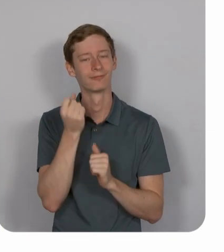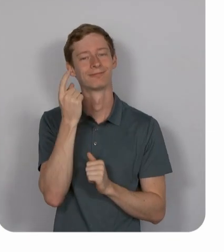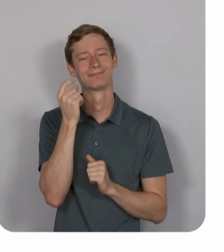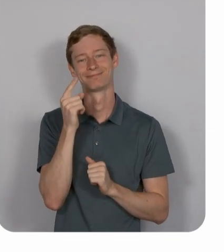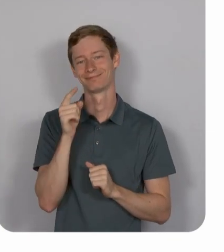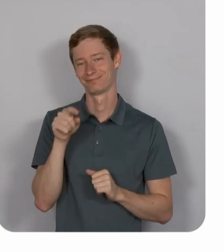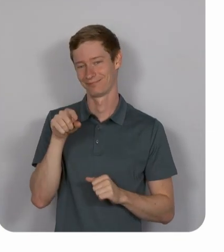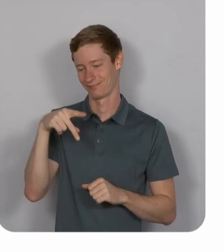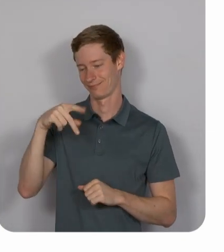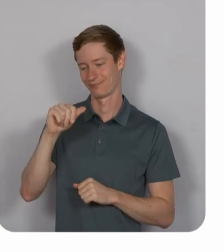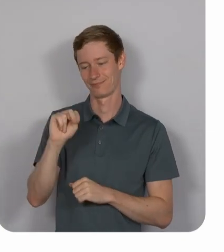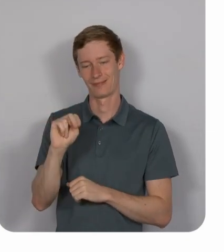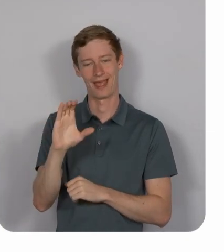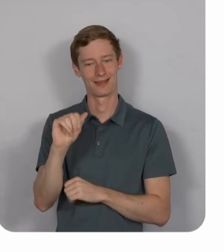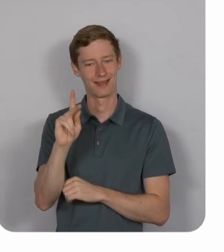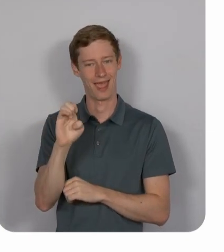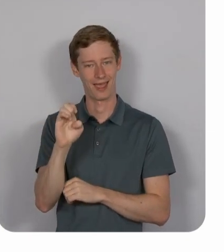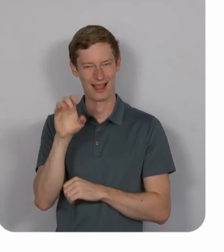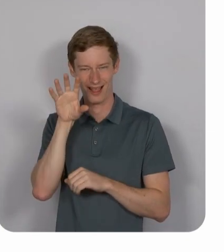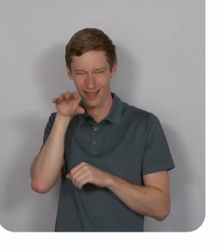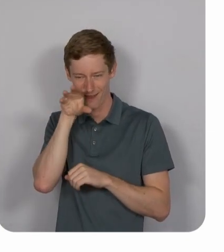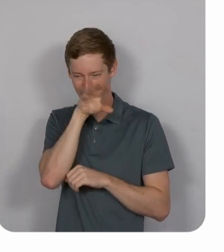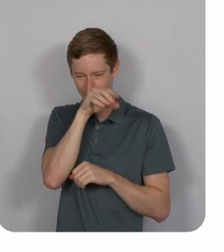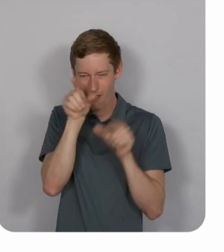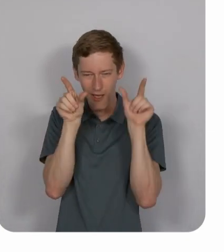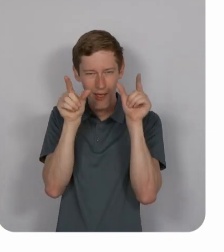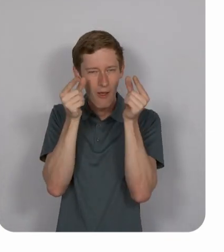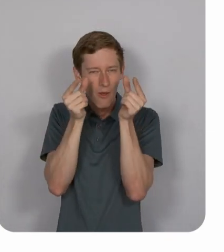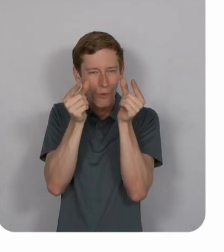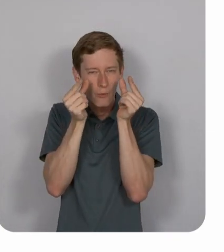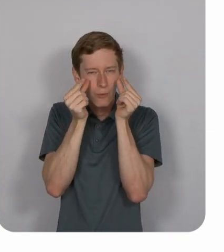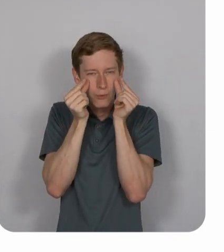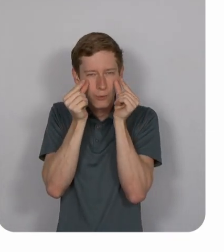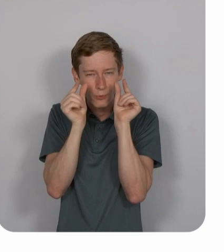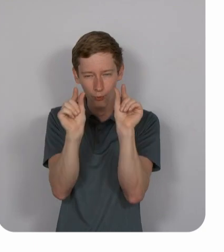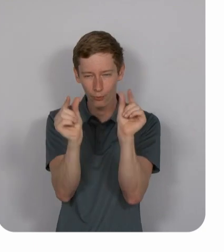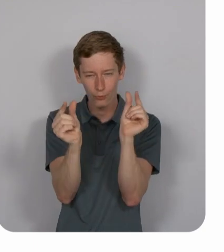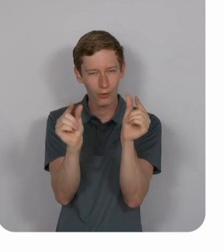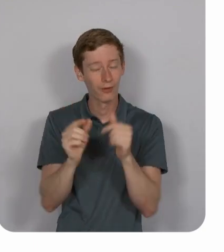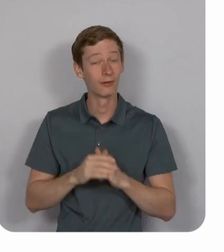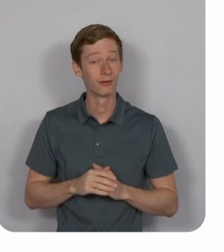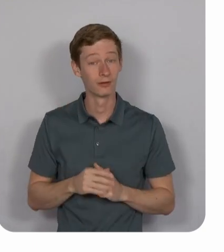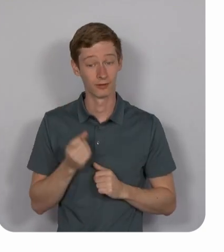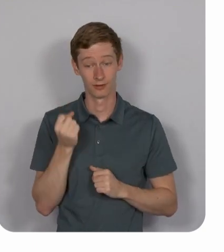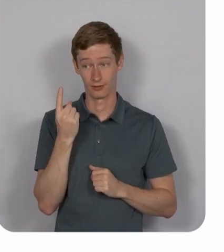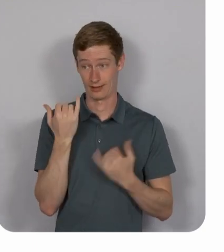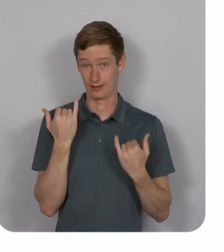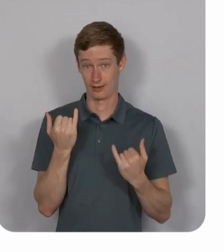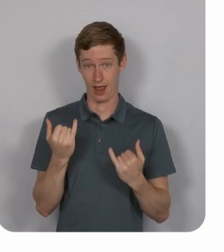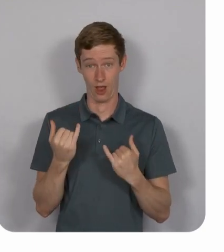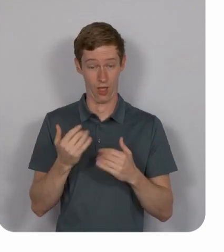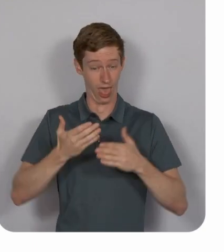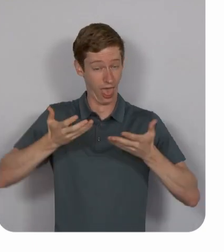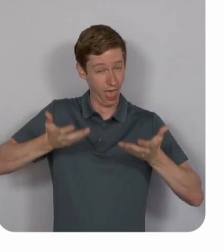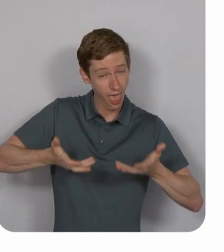which you may be familiar with from the Quest Pro, as we no longer needed to have as much distance between the lens and the screen,